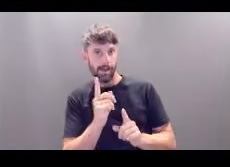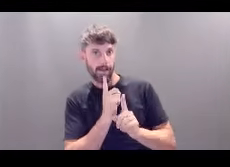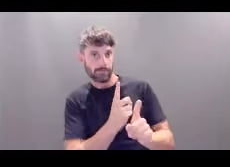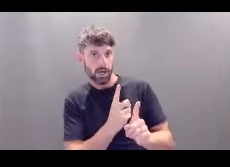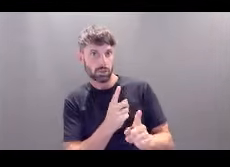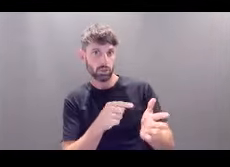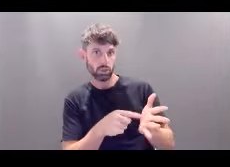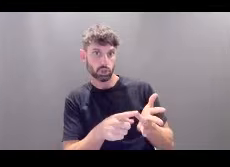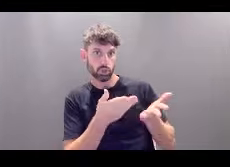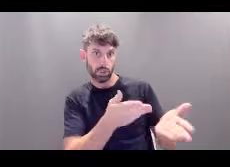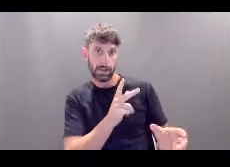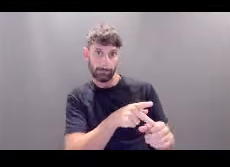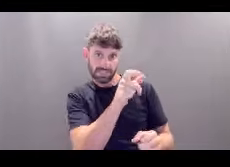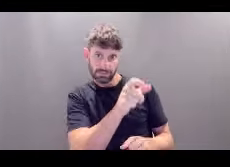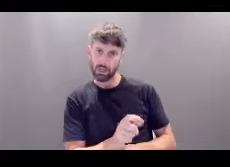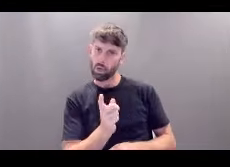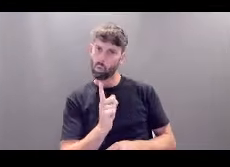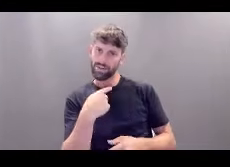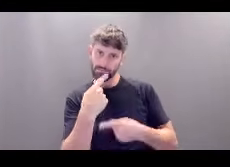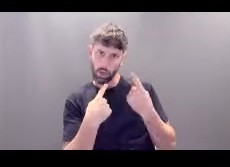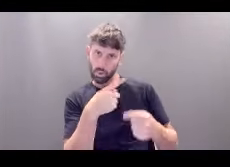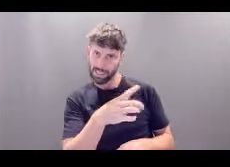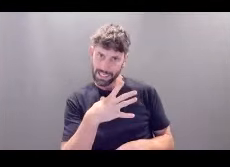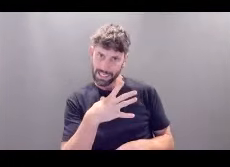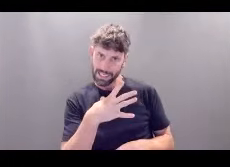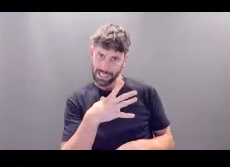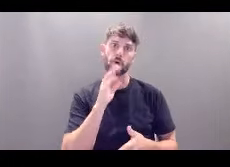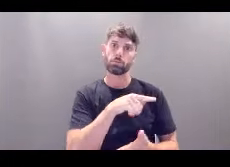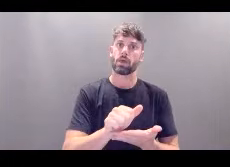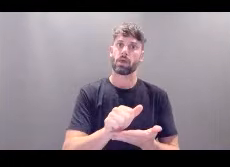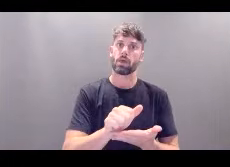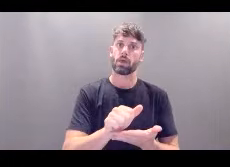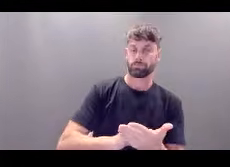And for all high cost items, participants need to get